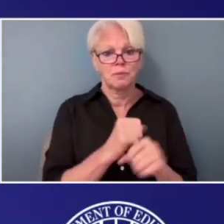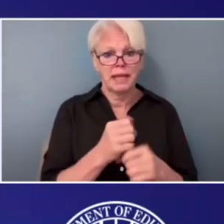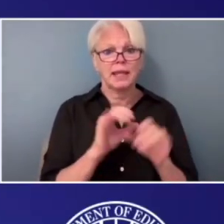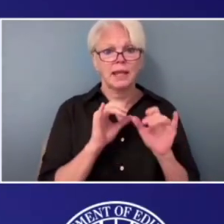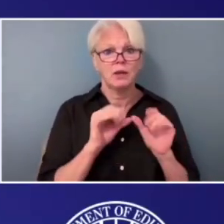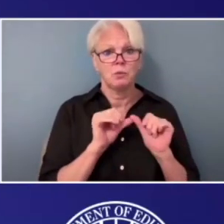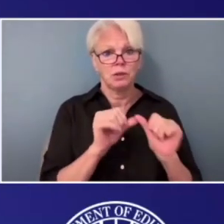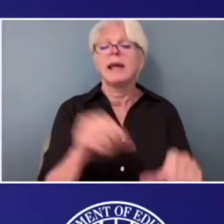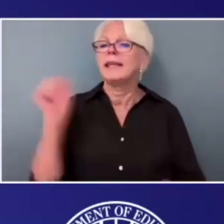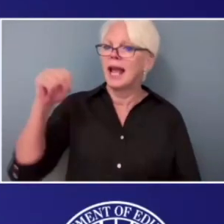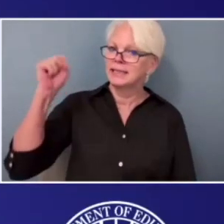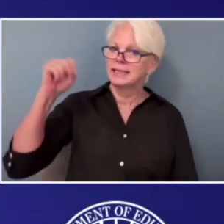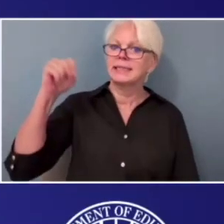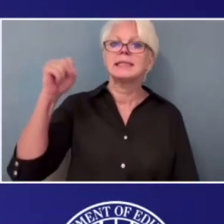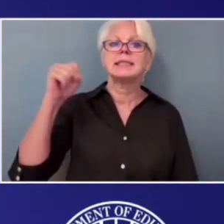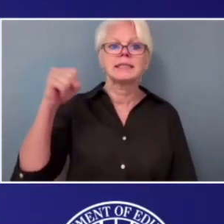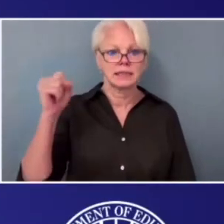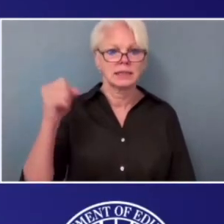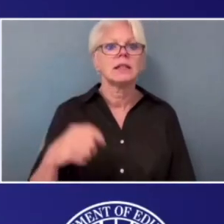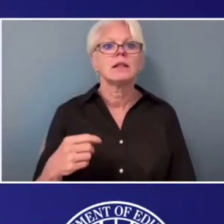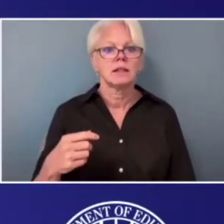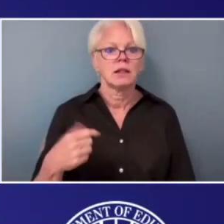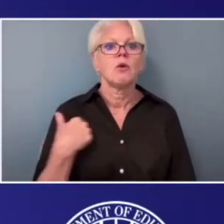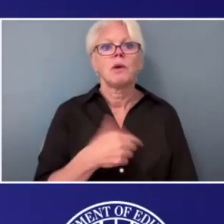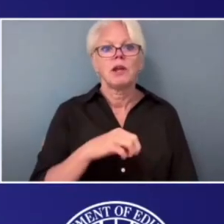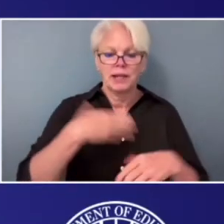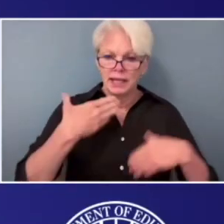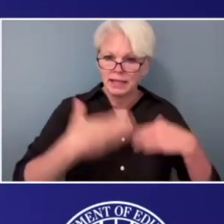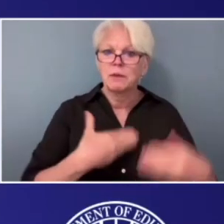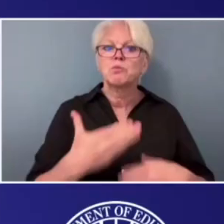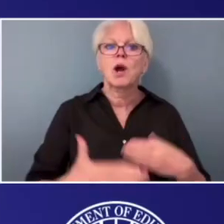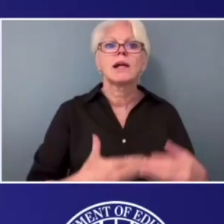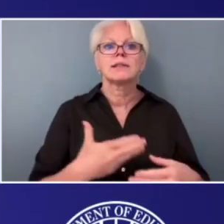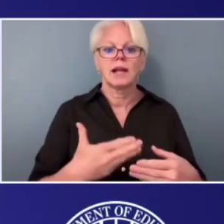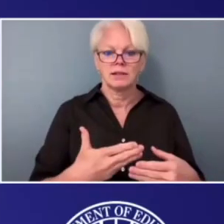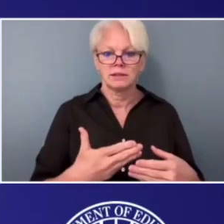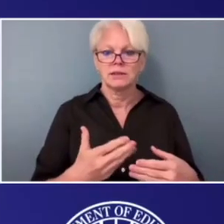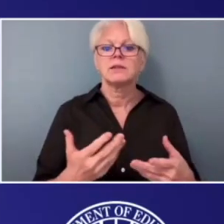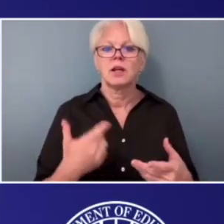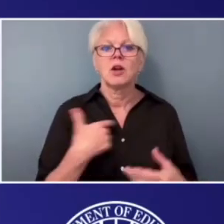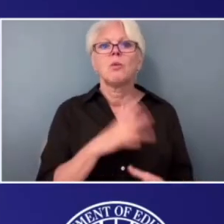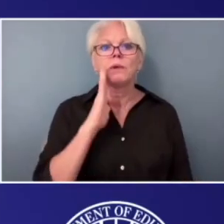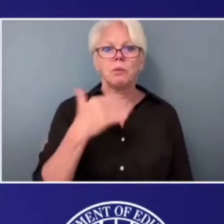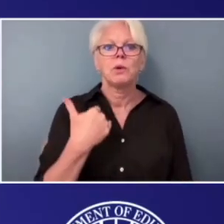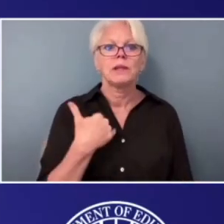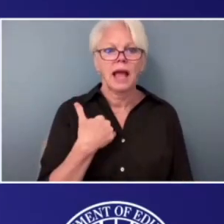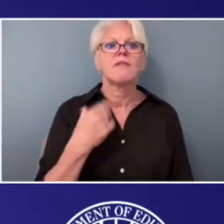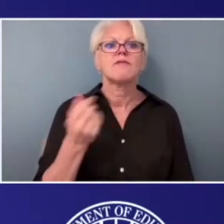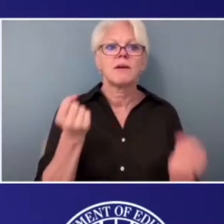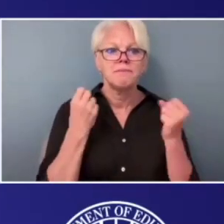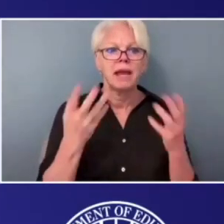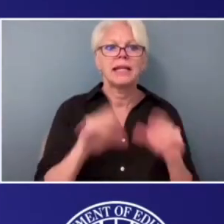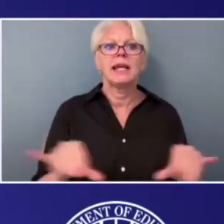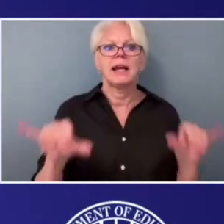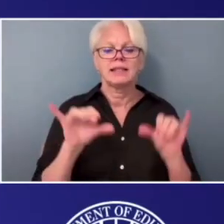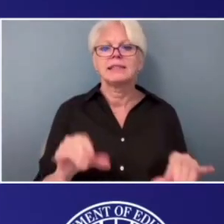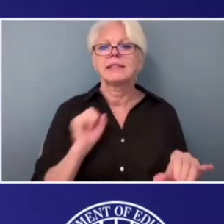Yes. And we're, we're in the process of -- we will have many of the same staff that you've been working with.